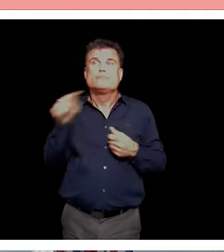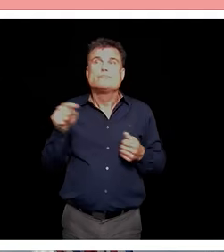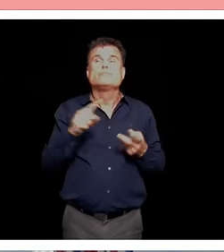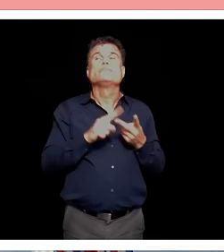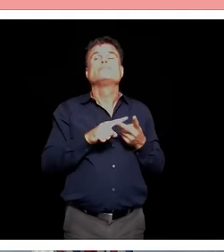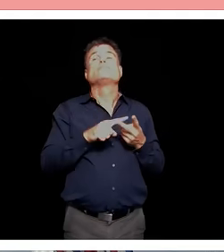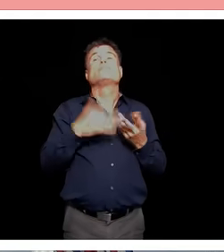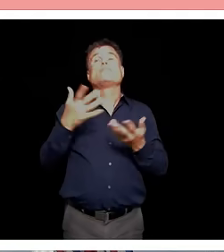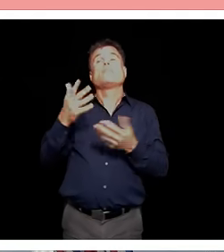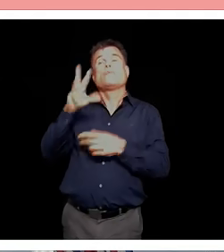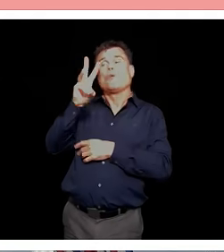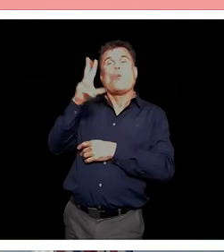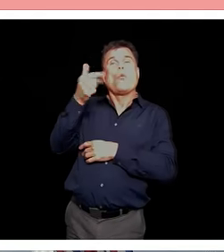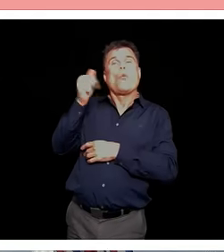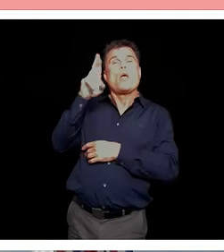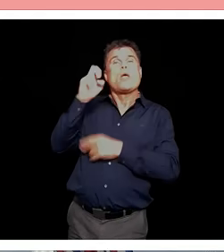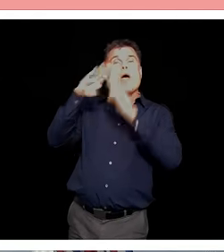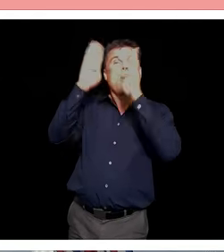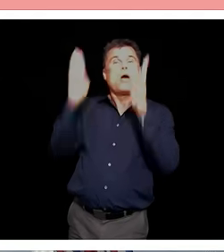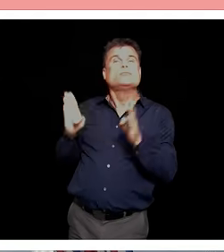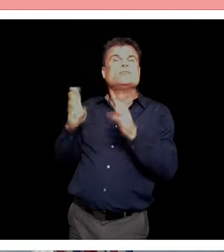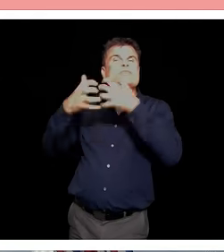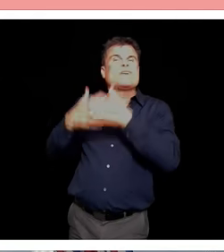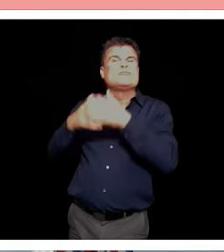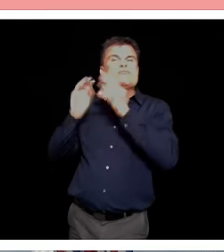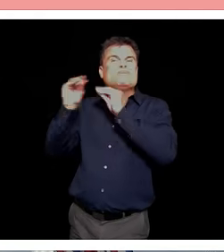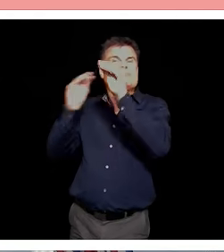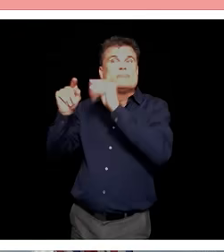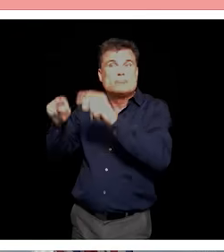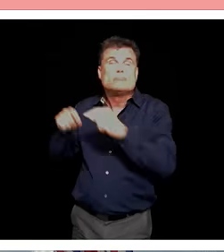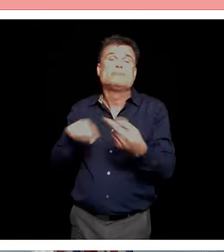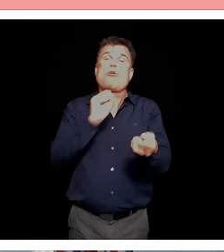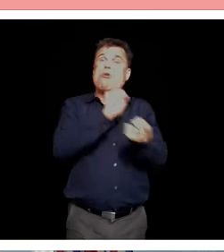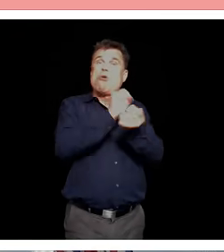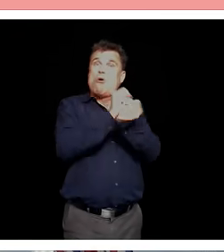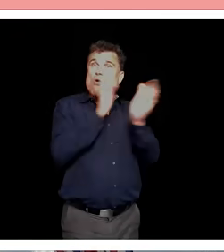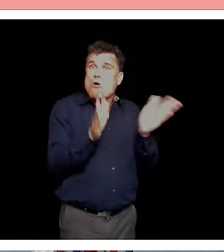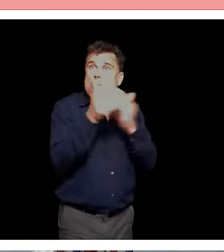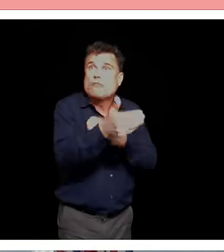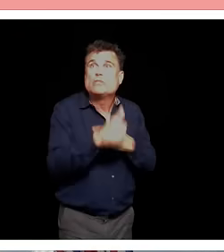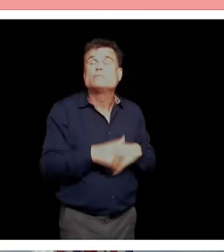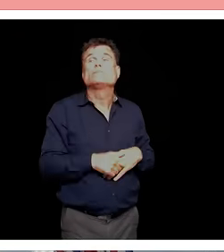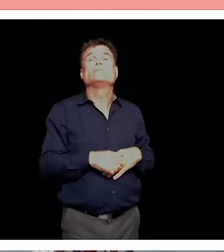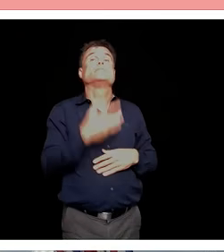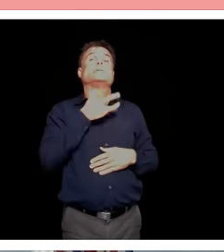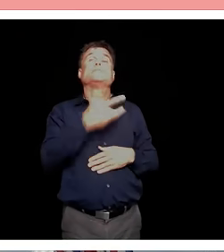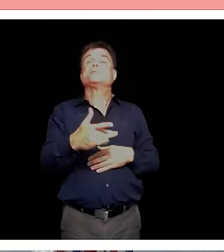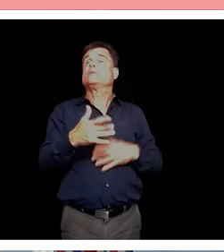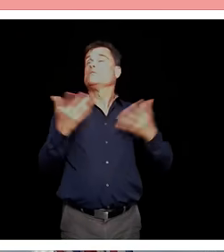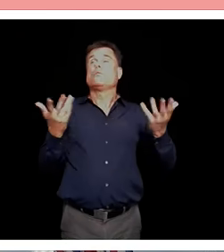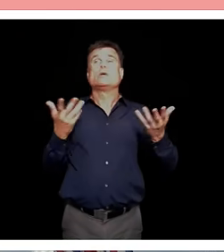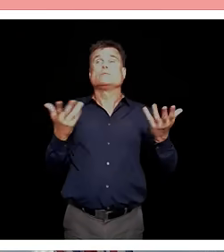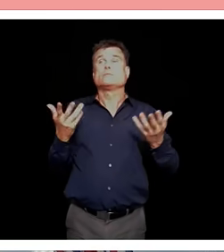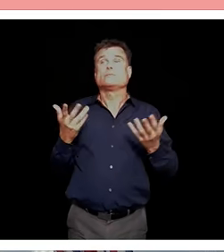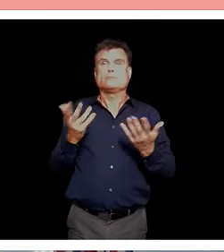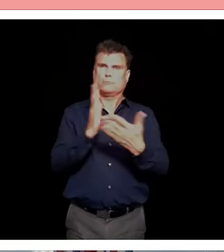of the actual active cases we had last week. This is an update of the geographic distribution by HS DA.